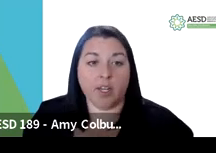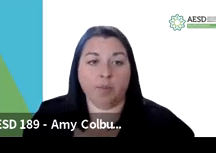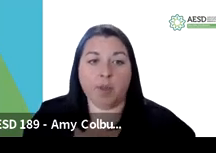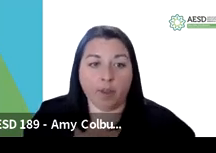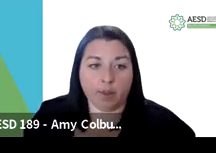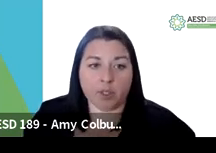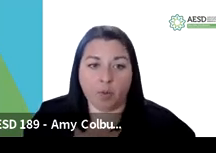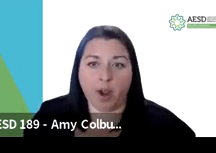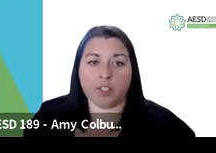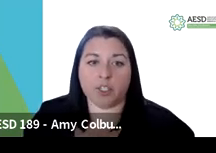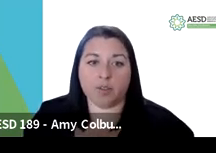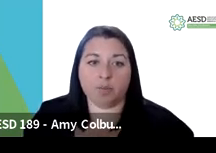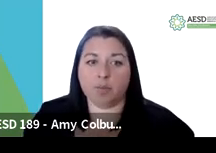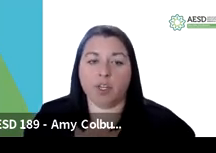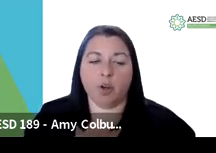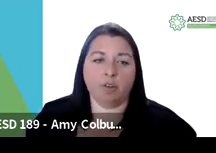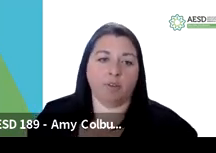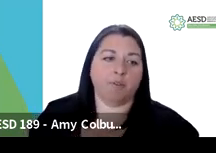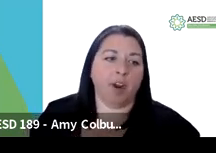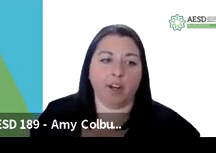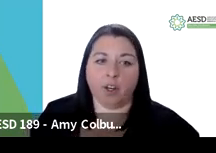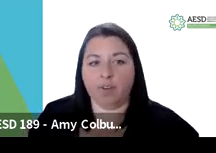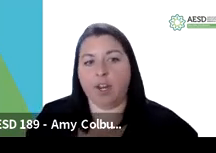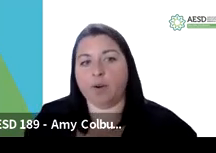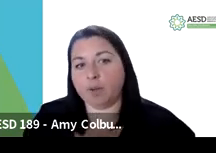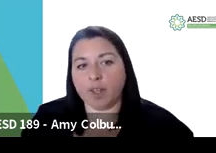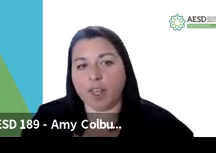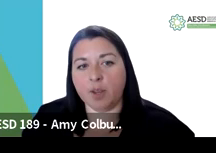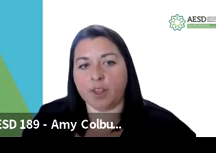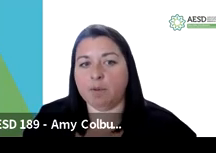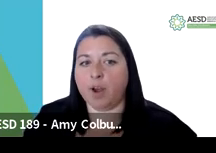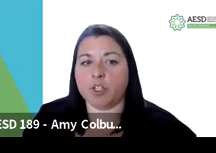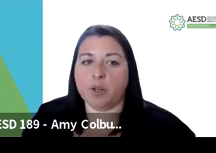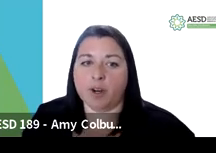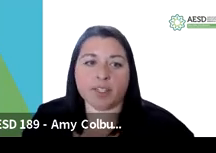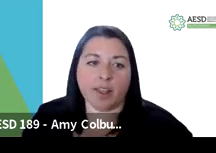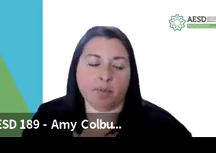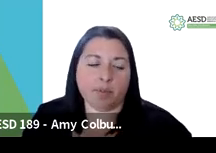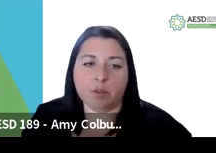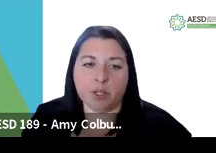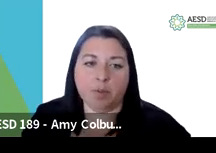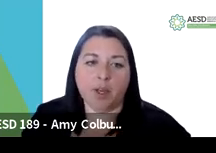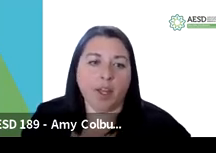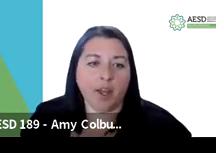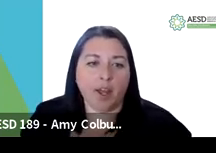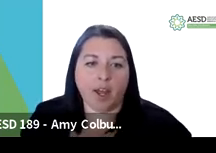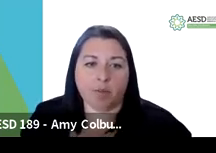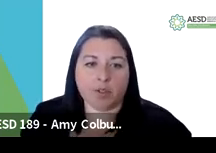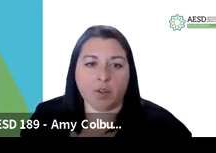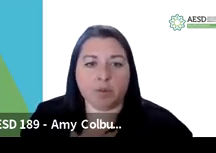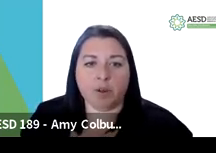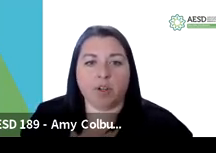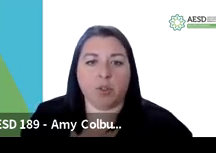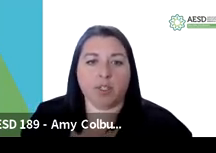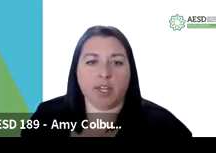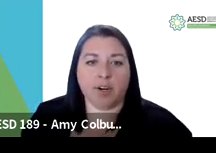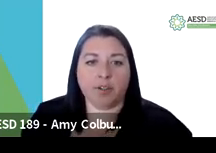ESD 189 - Amy Colburn: Maybe you want them to watch you know you've you've created a little video or something that you want them to watch or you want to send them to YouTube. So there's some different tools here.